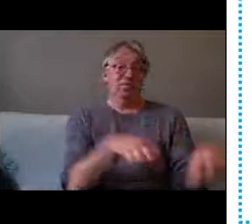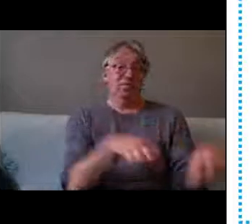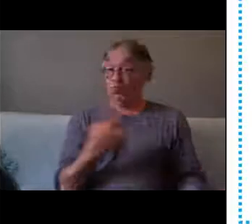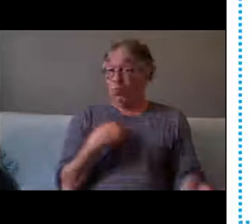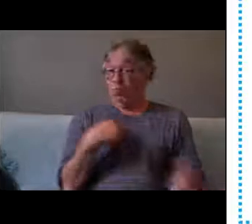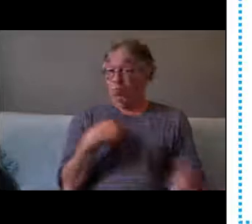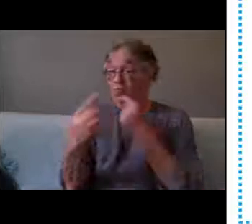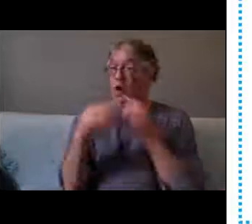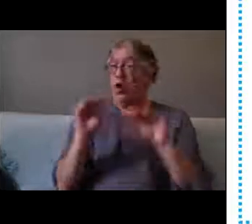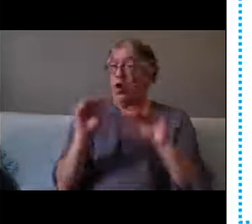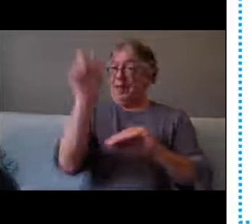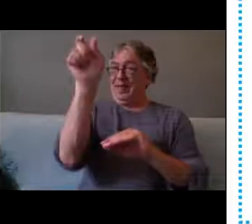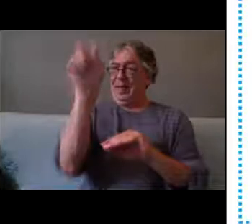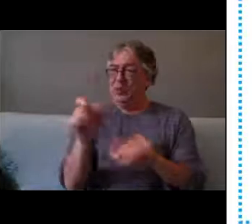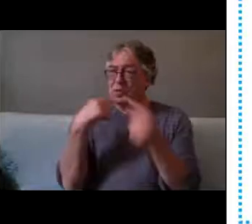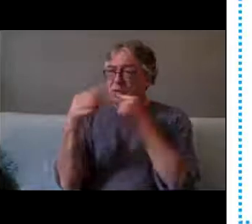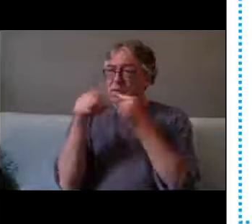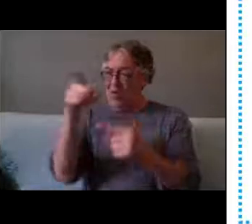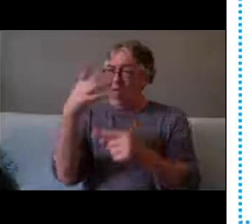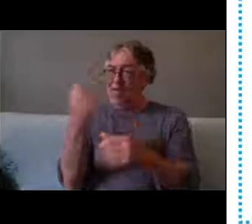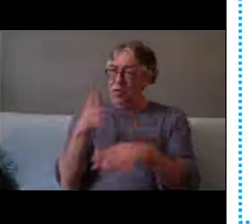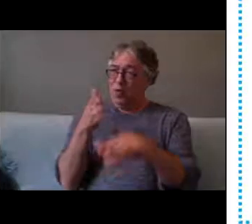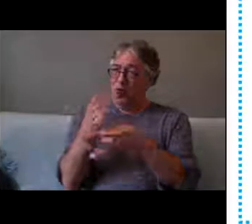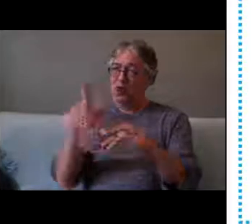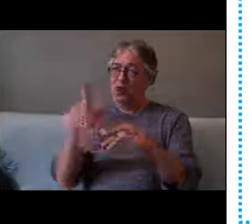We show them how access services without fear.